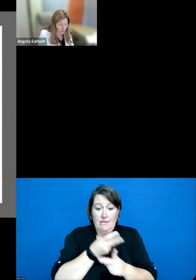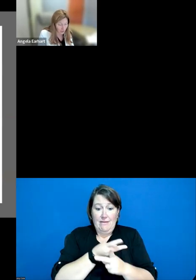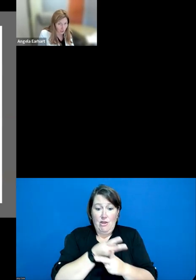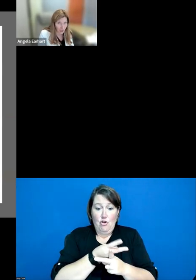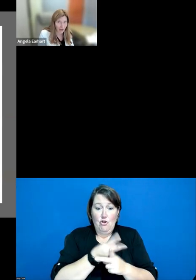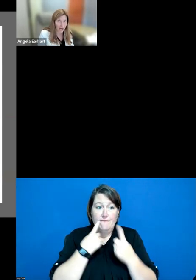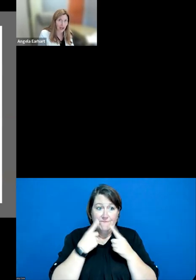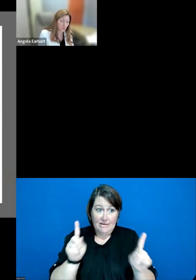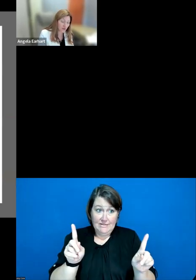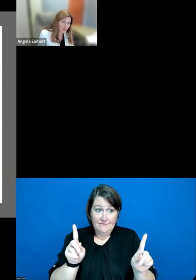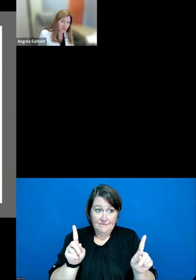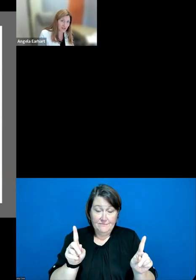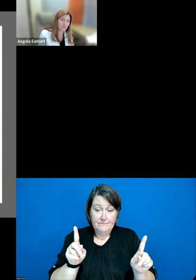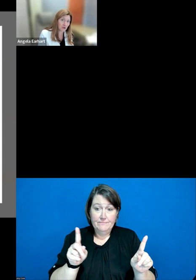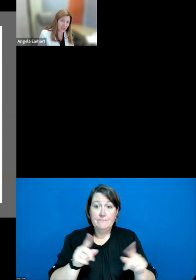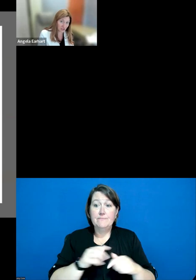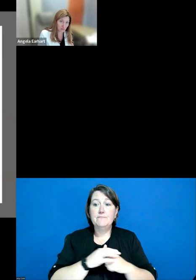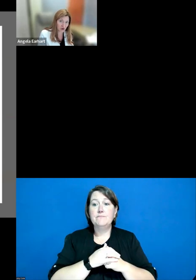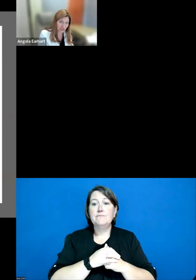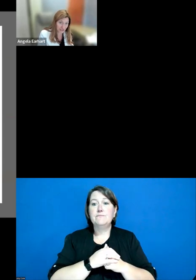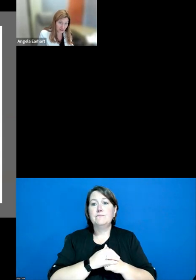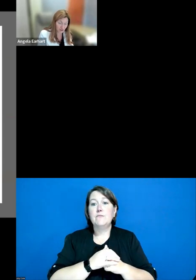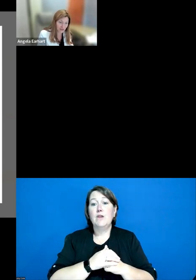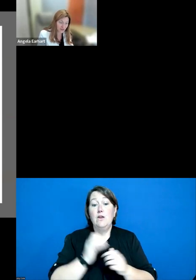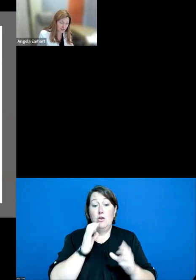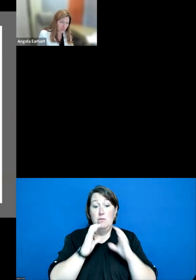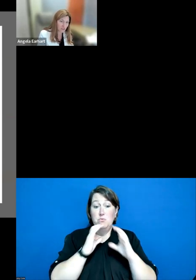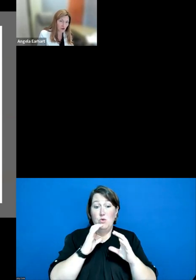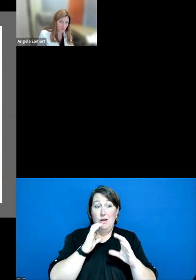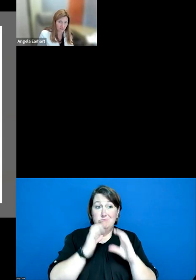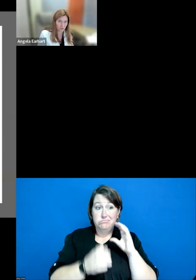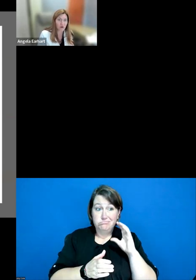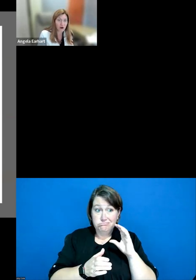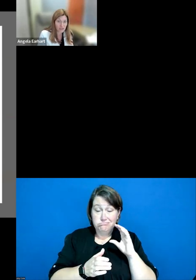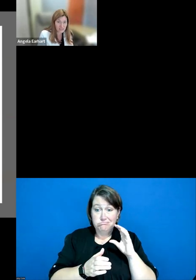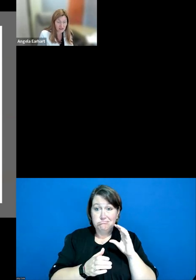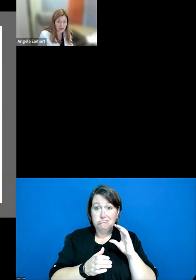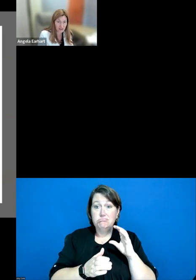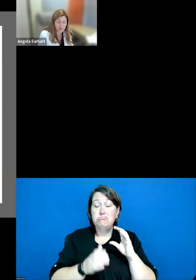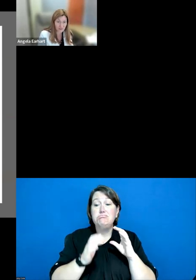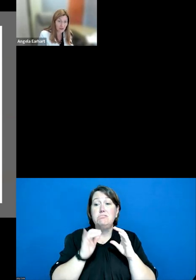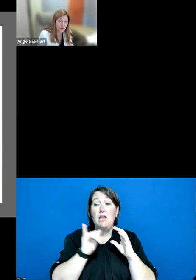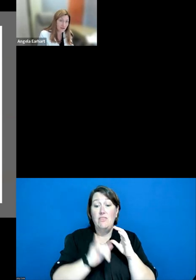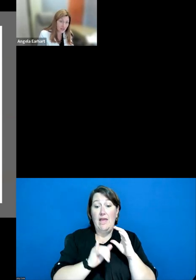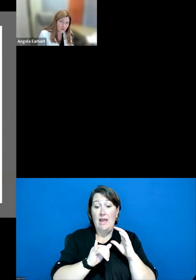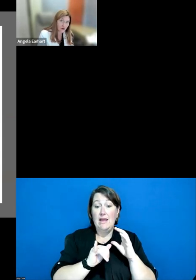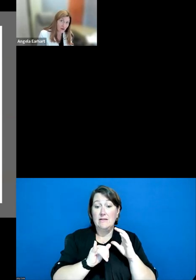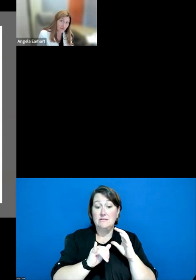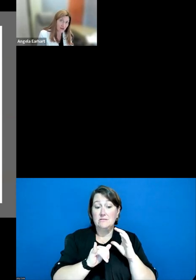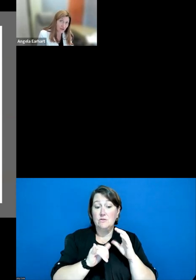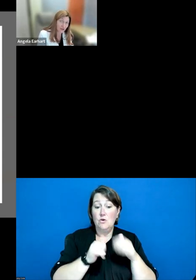And with this communication breakdown, this will cause the deaf and hard of hearing